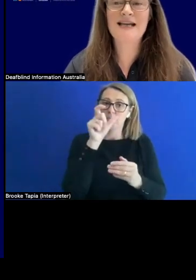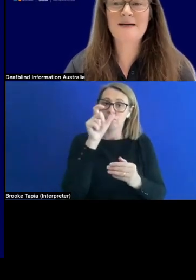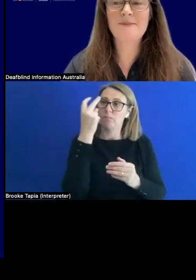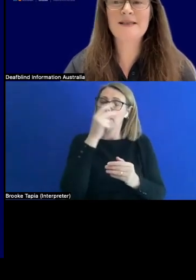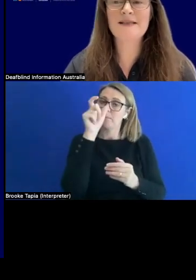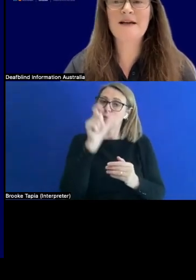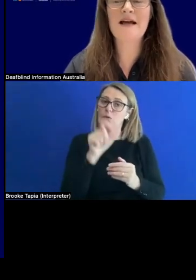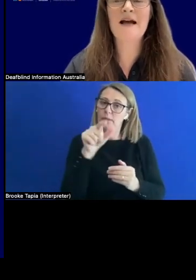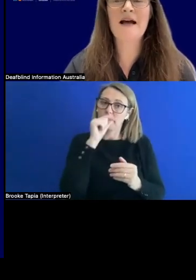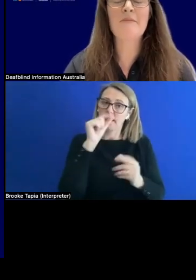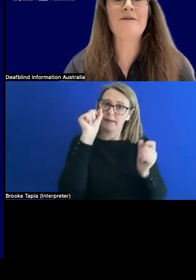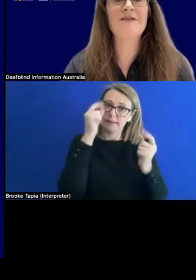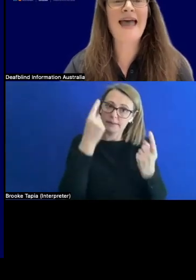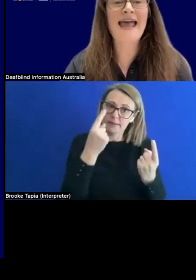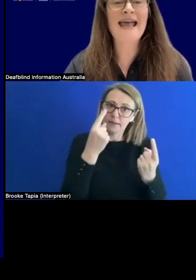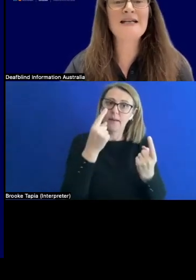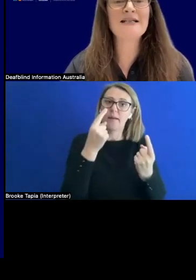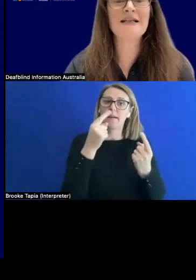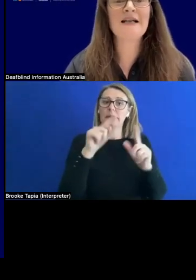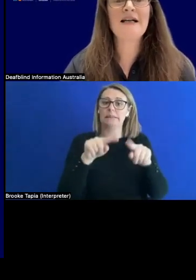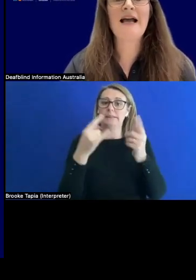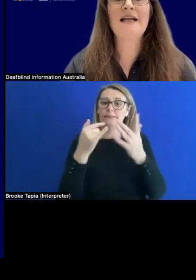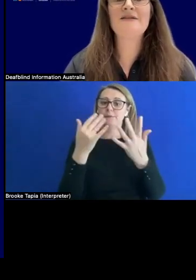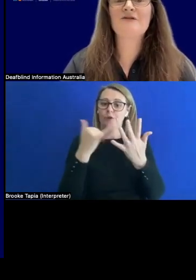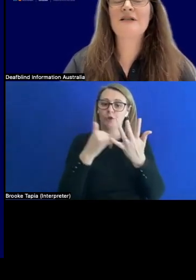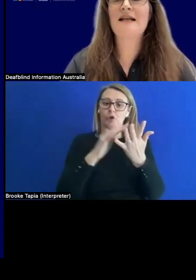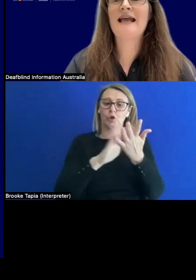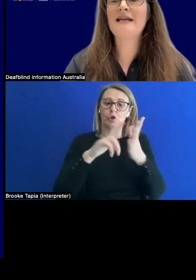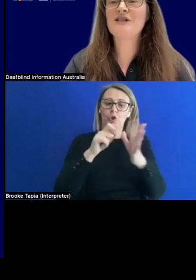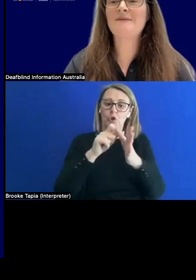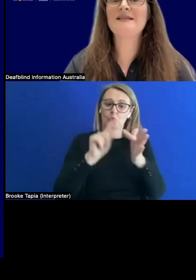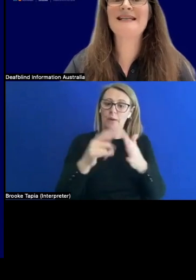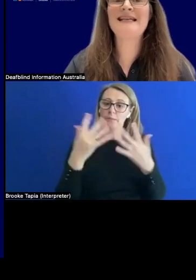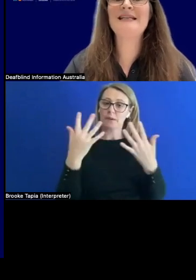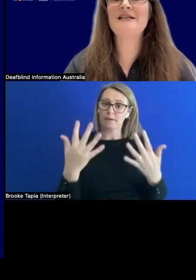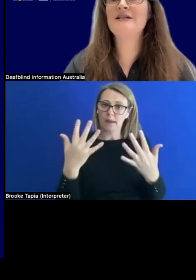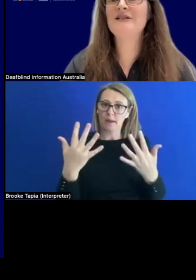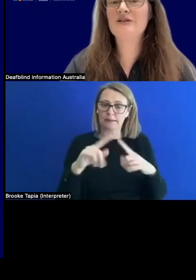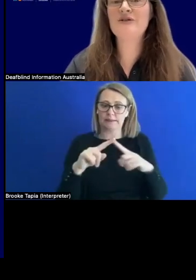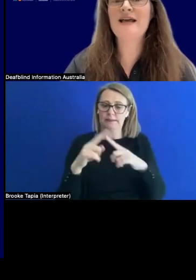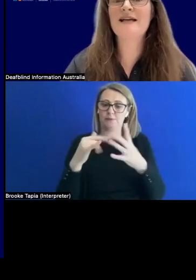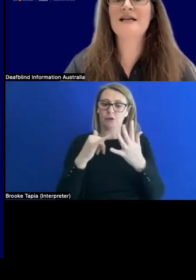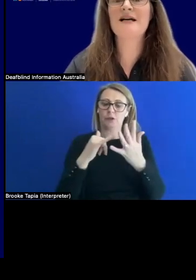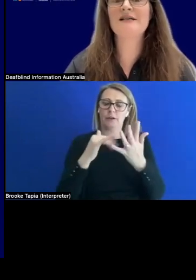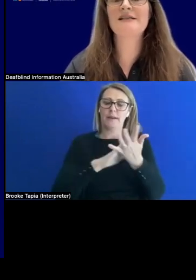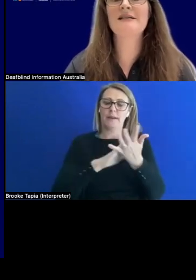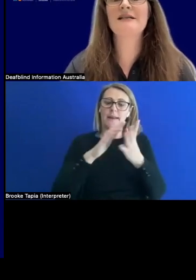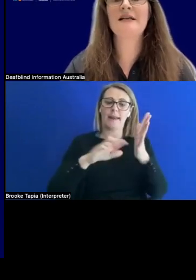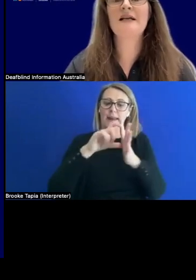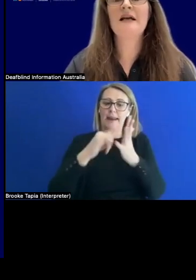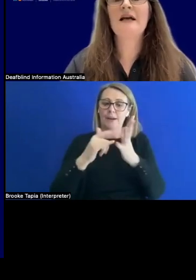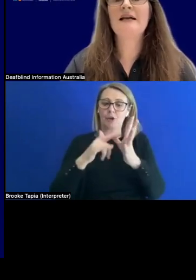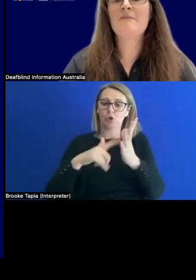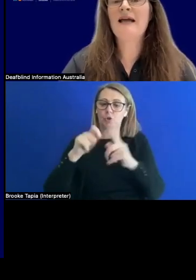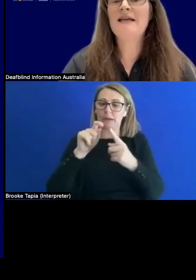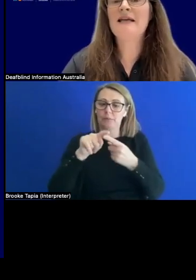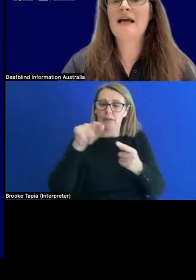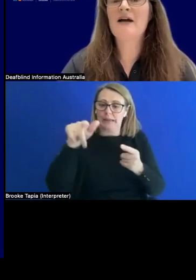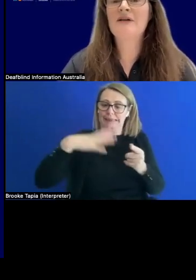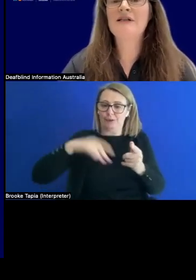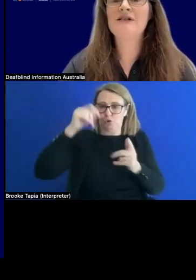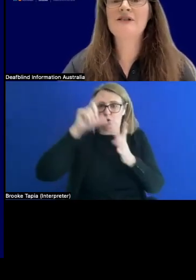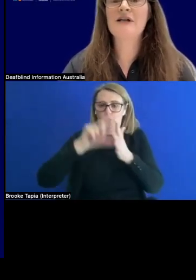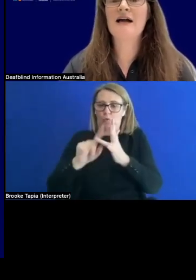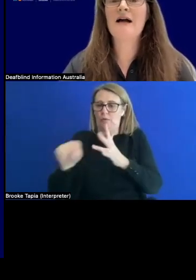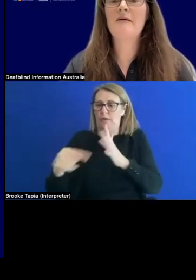shapes of the hand and different handshapes needed to do that task. It may encourage